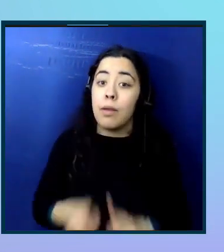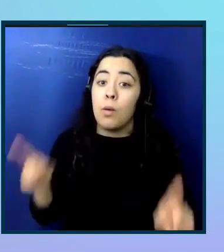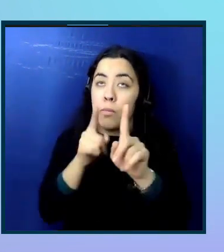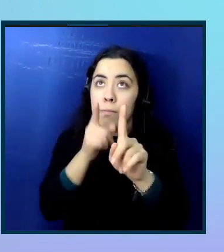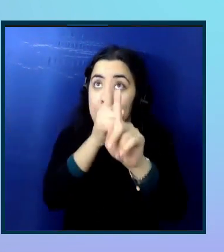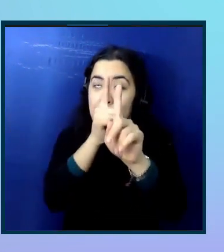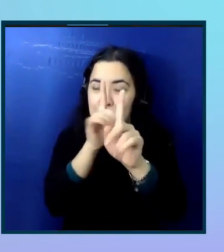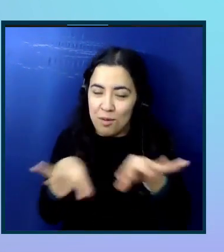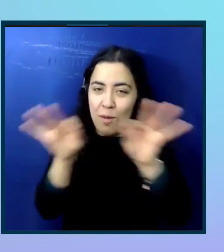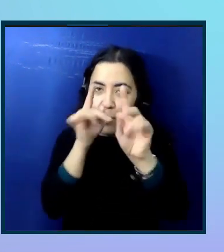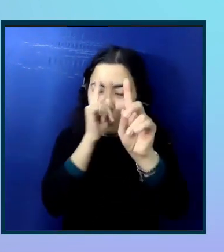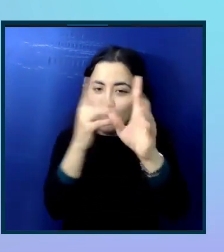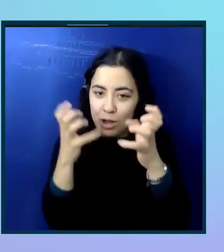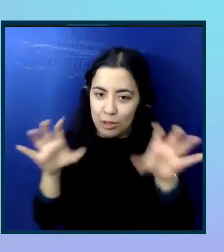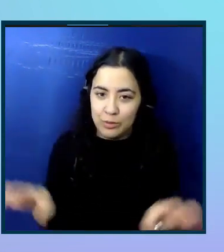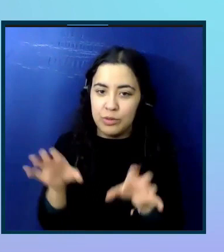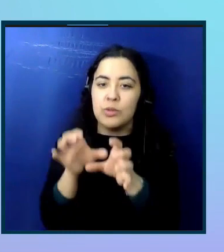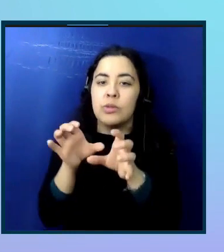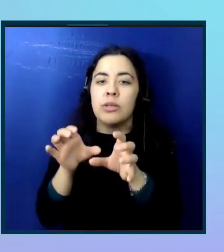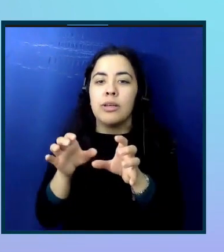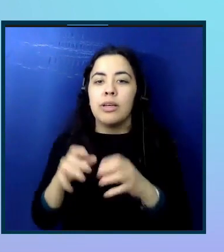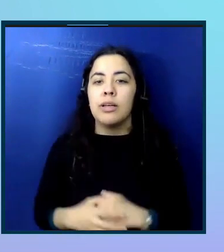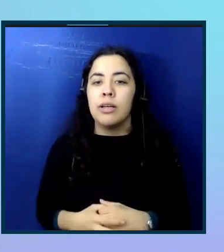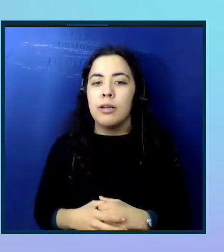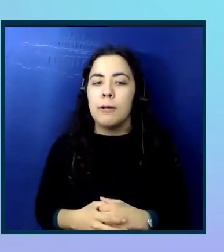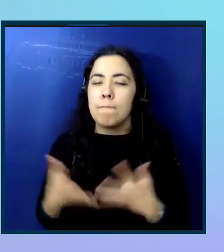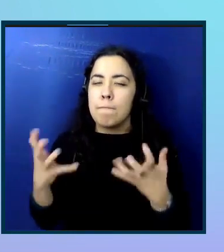is to make a whole bunch of resources